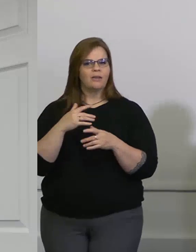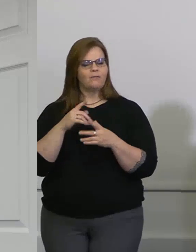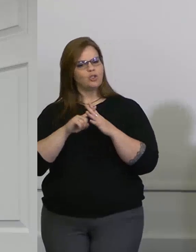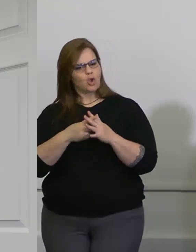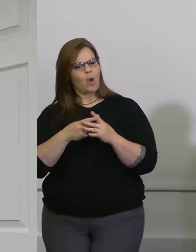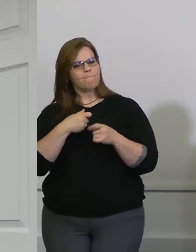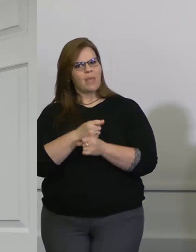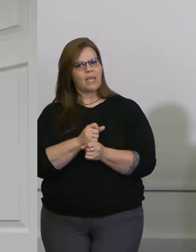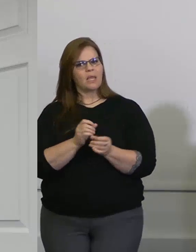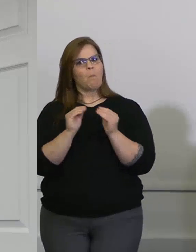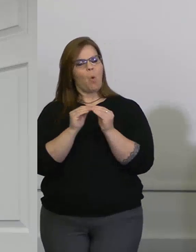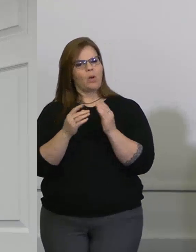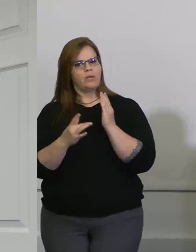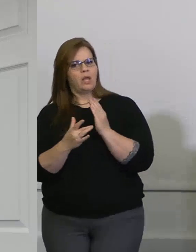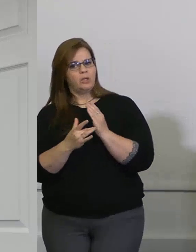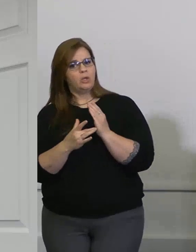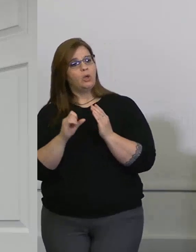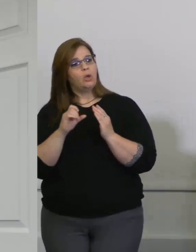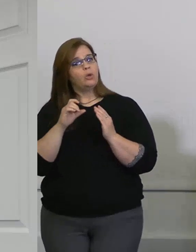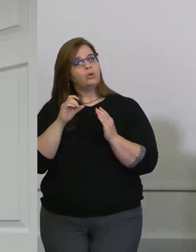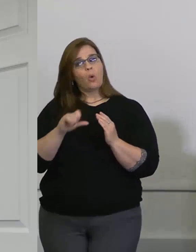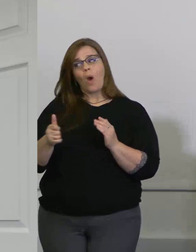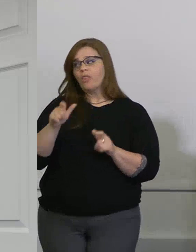other people like me around the table.